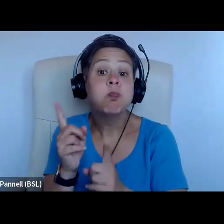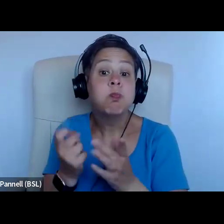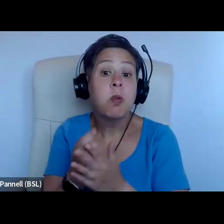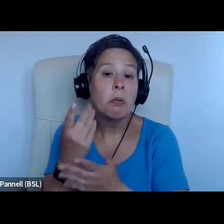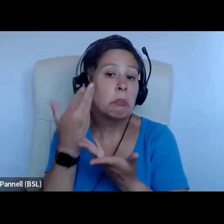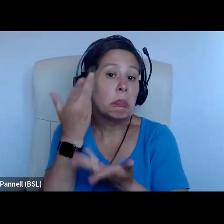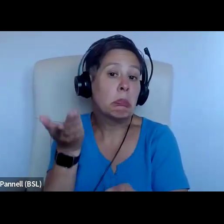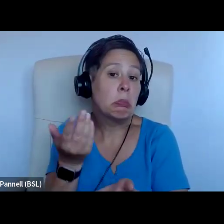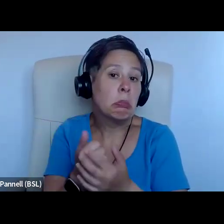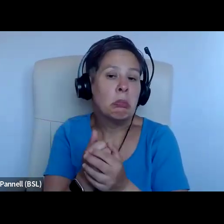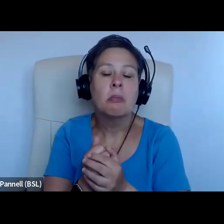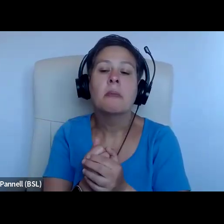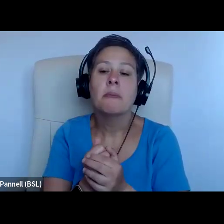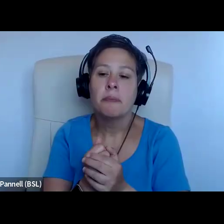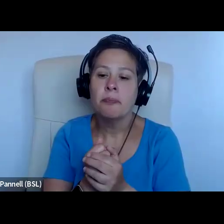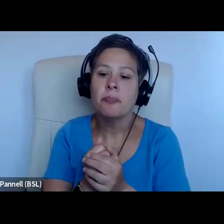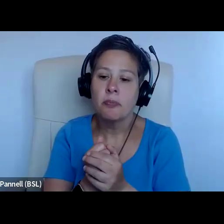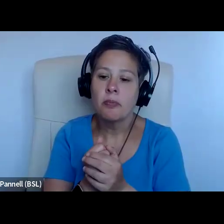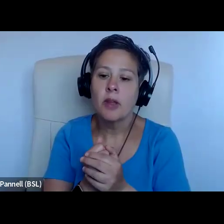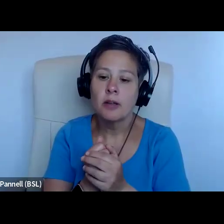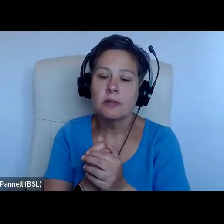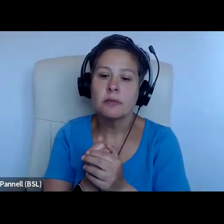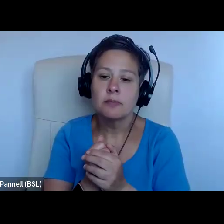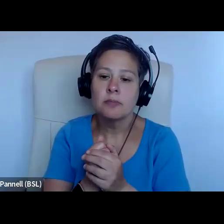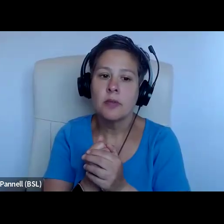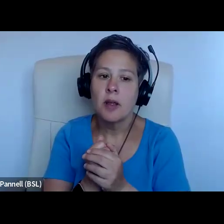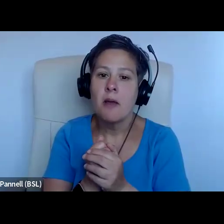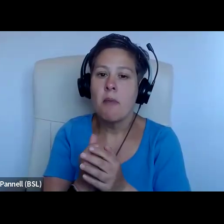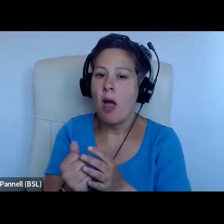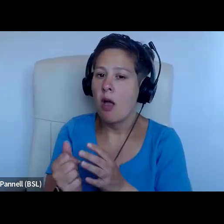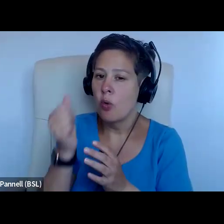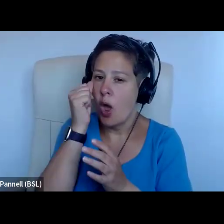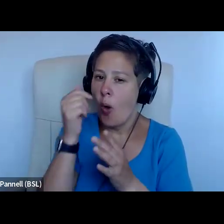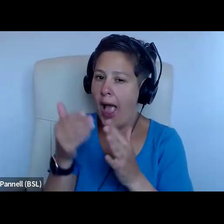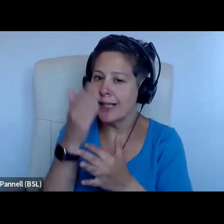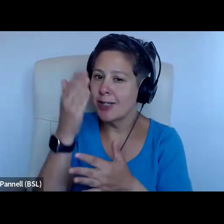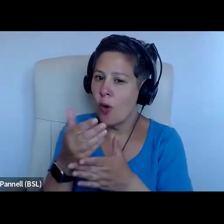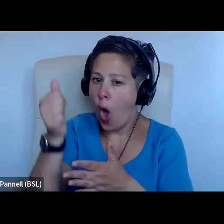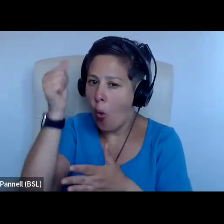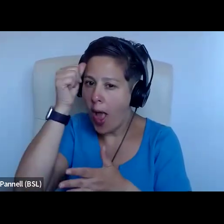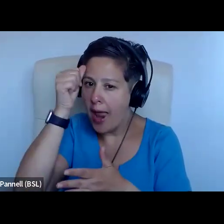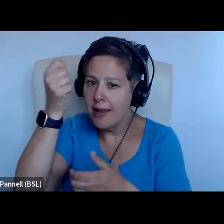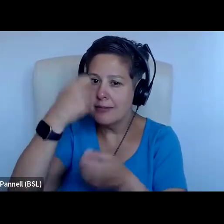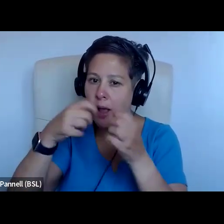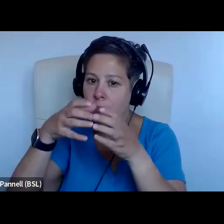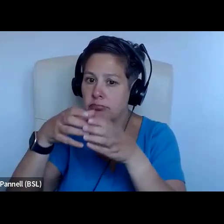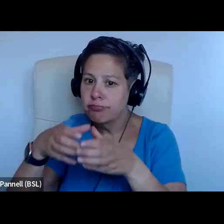there was an awareness campaign that was conducted by the government, or it may have been that the circumstances of lockdown meant